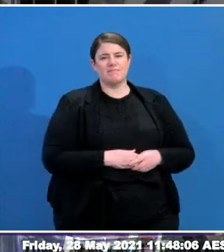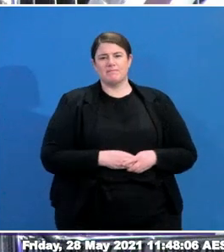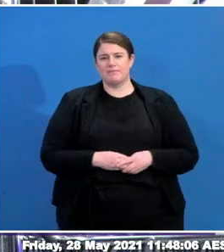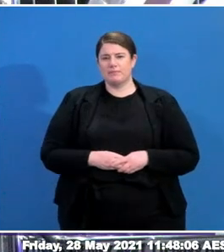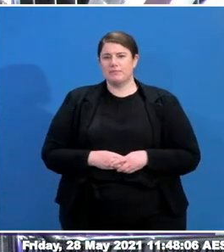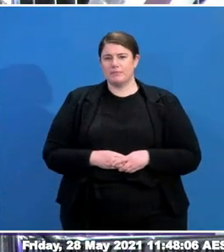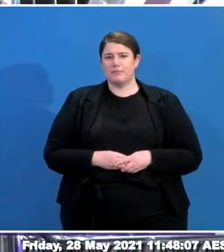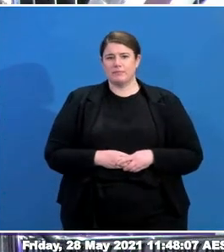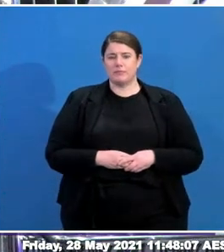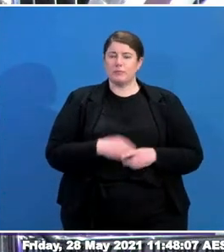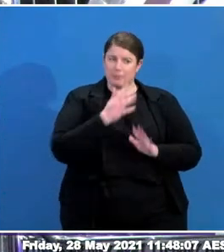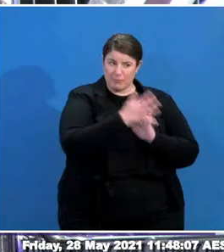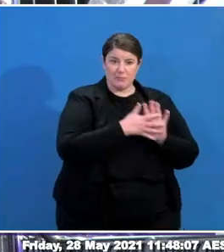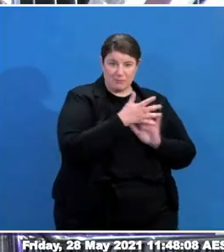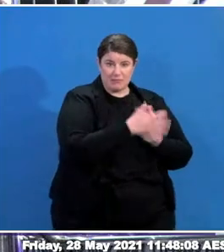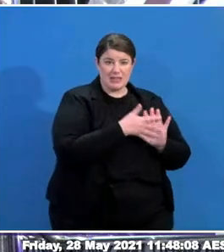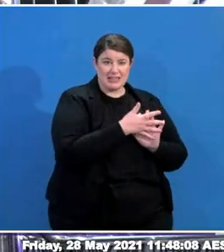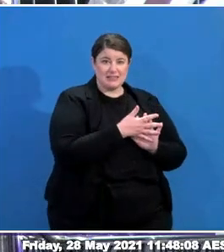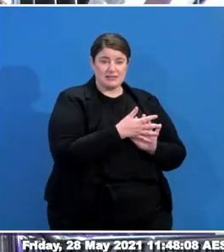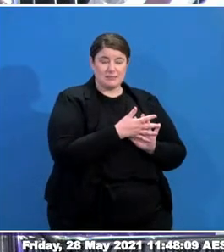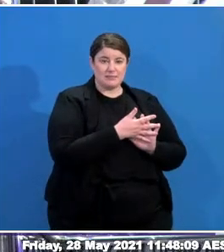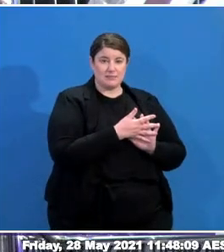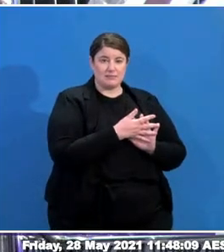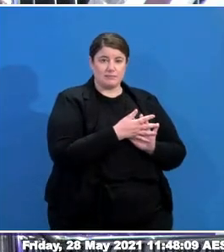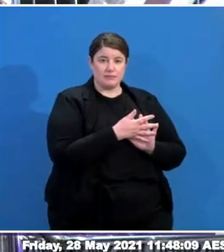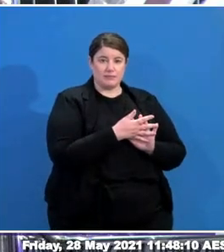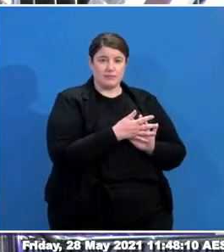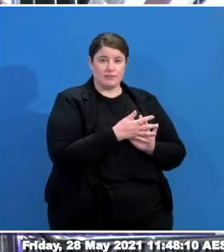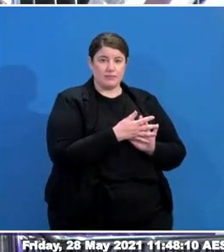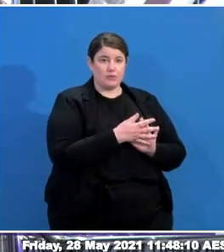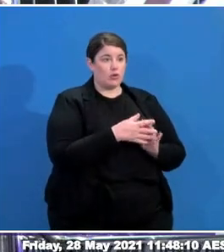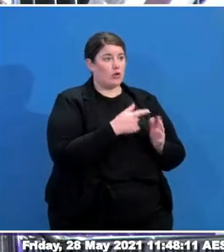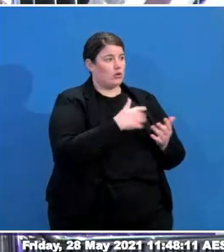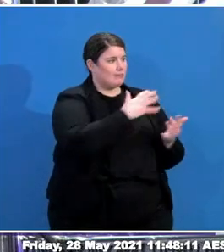Accept that there was a failure to obtain correct and reliable